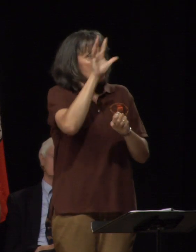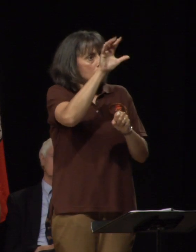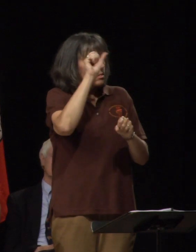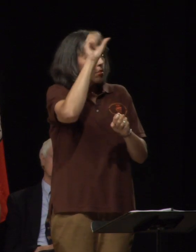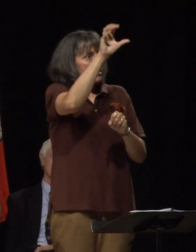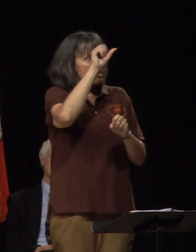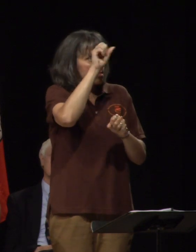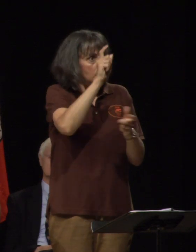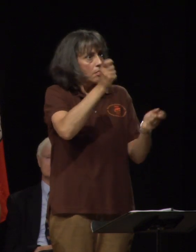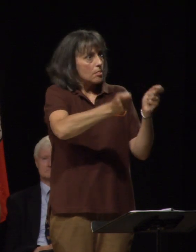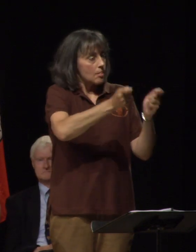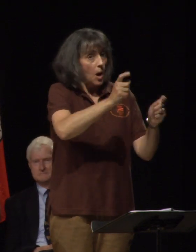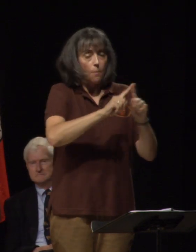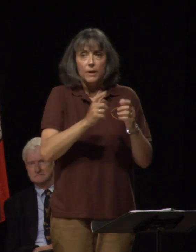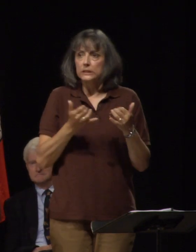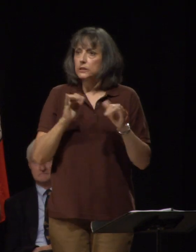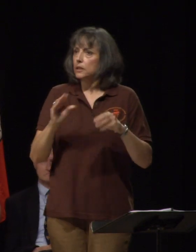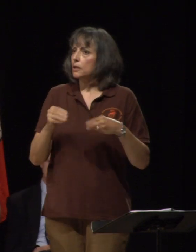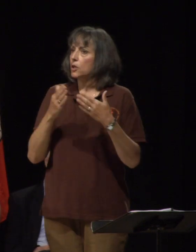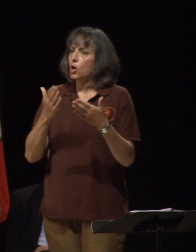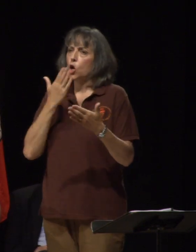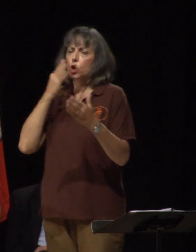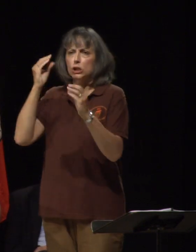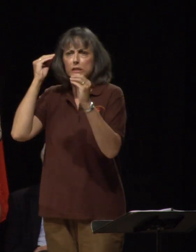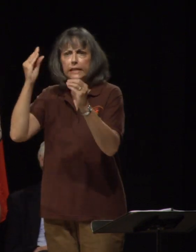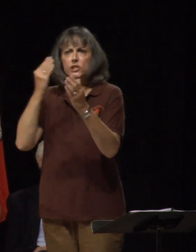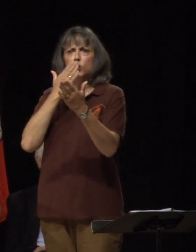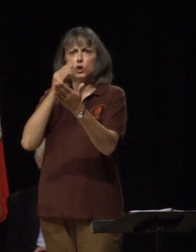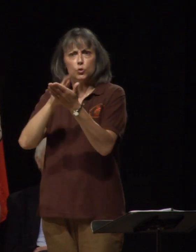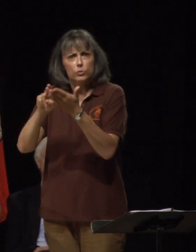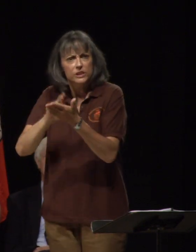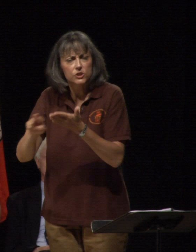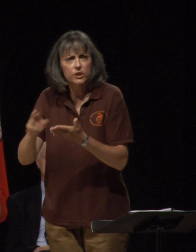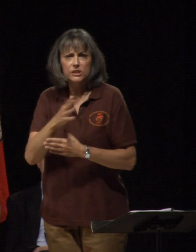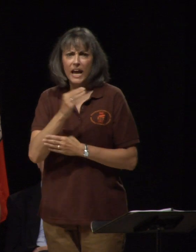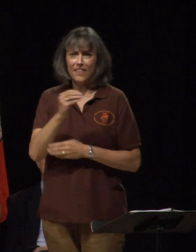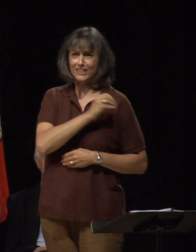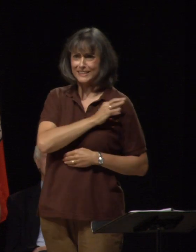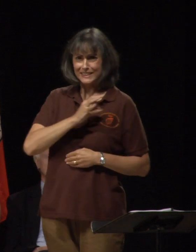THE STAFF CONTINUED TO HELP STUDENTS DO WHAT THEY NEEDED TO DO TO GRADUATE.